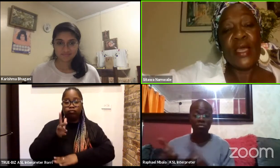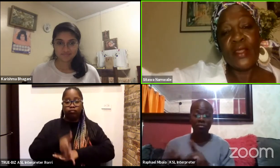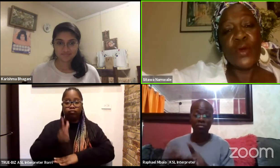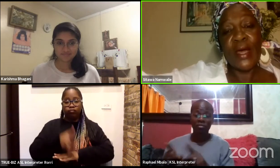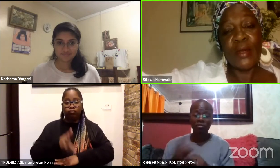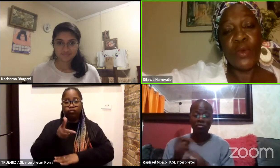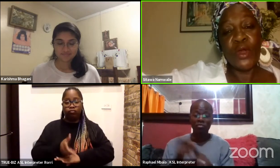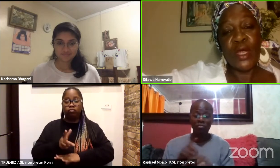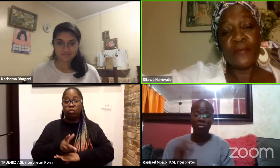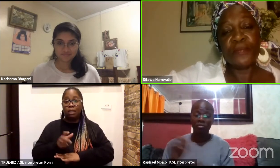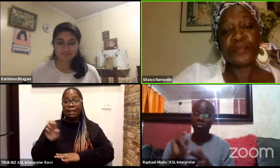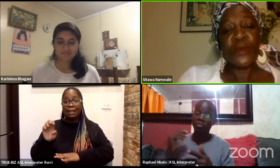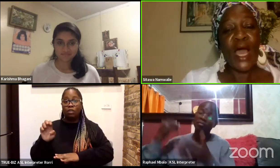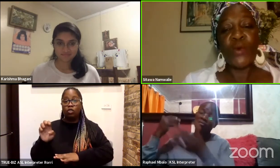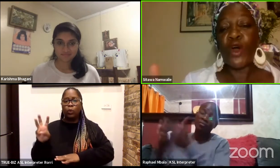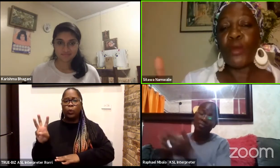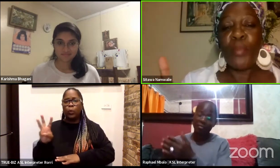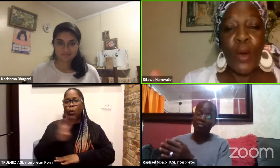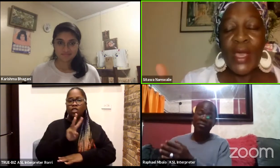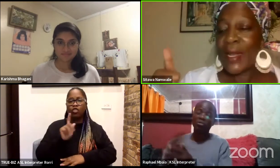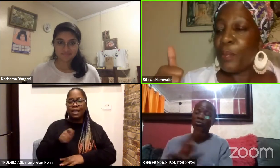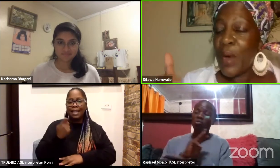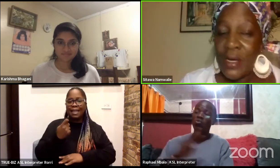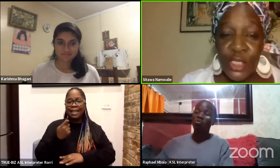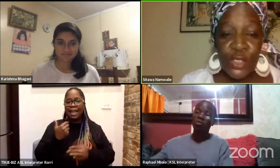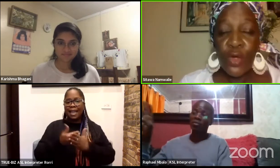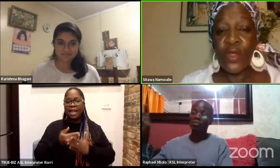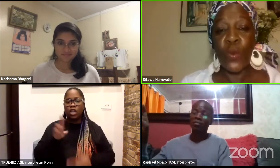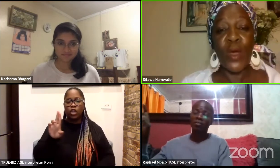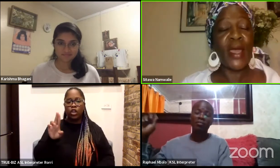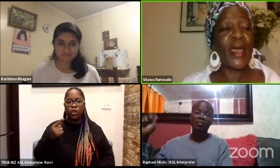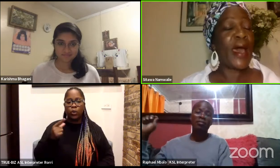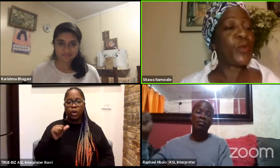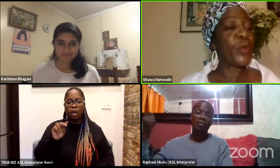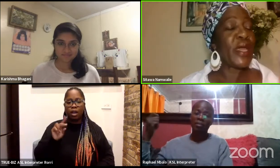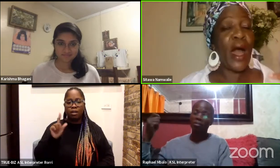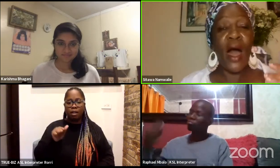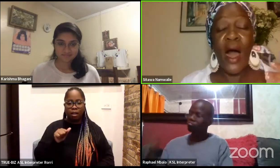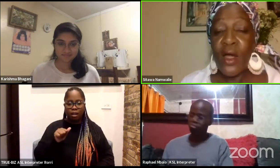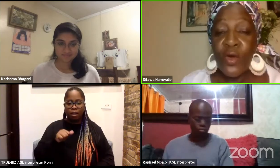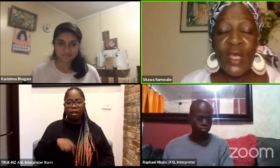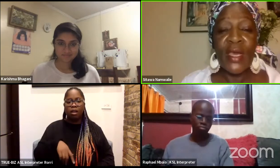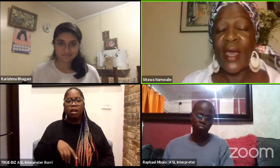near the Uganda border. And we'd get we get punctures on the way and we are hungry